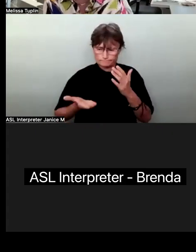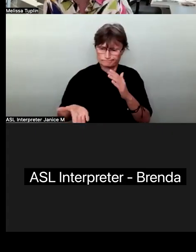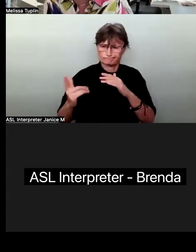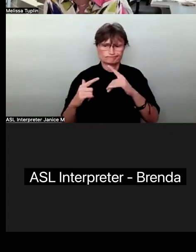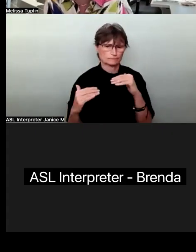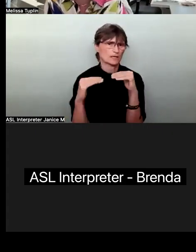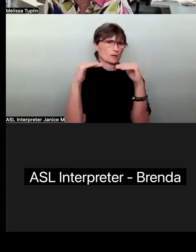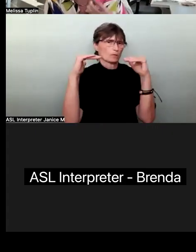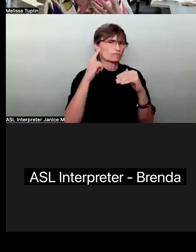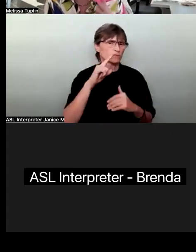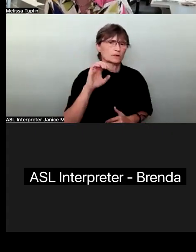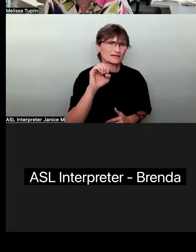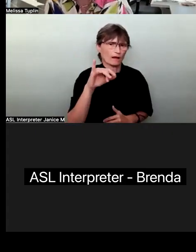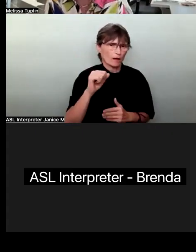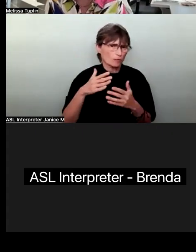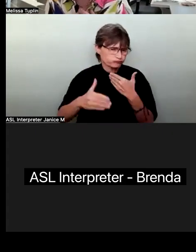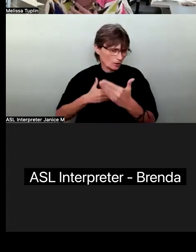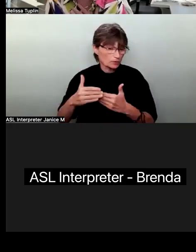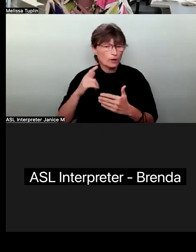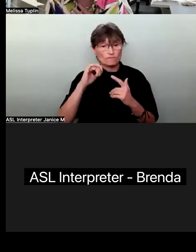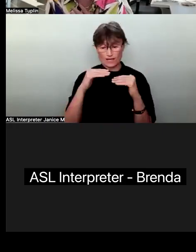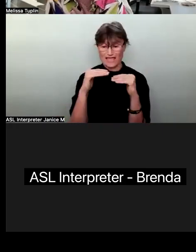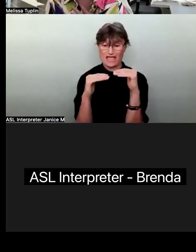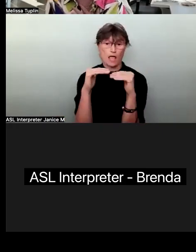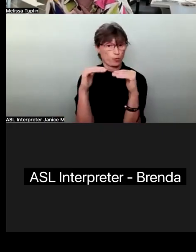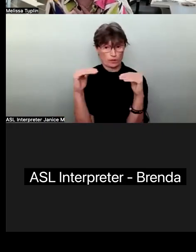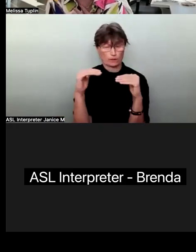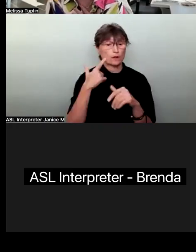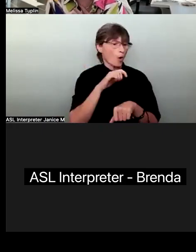Organizations with a commitment to equity who are doing work with equity-deserving